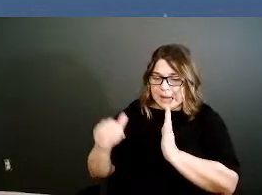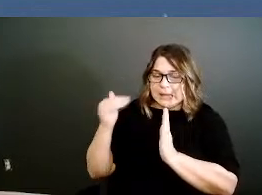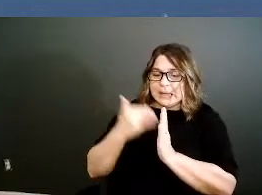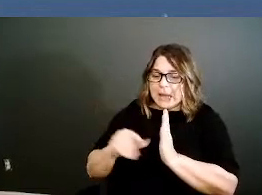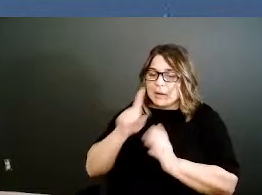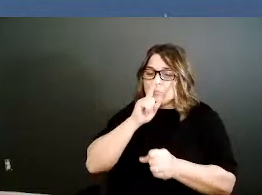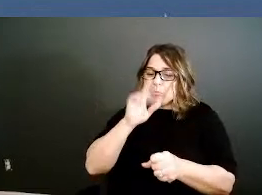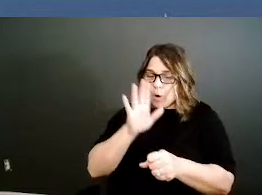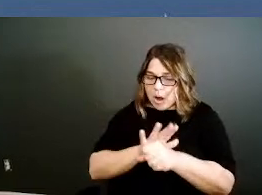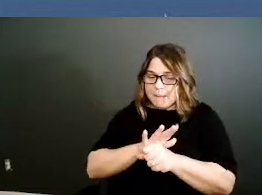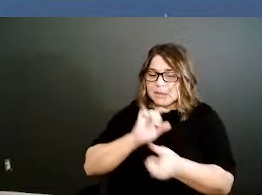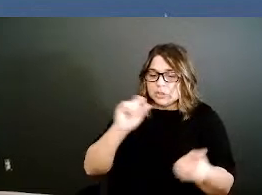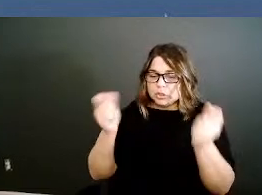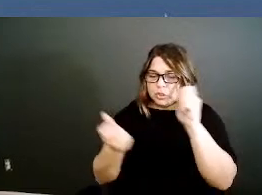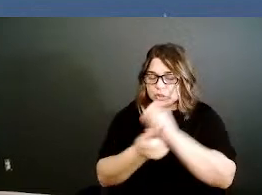DEVELOPED AND A LOT OF TAX DOLLARS HAVE BEEN SPENT AND